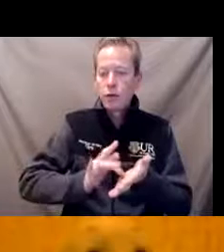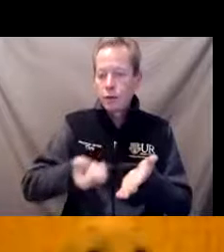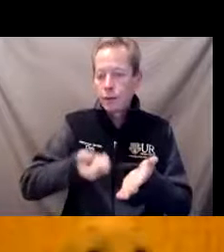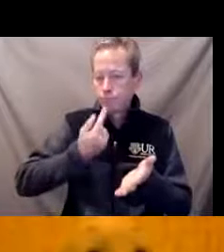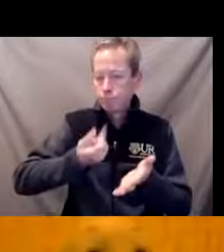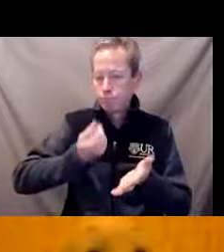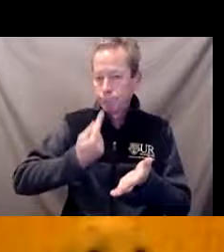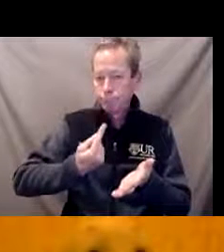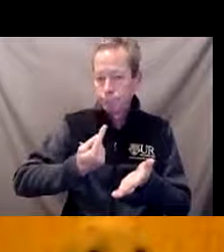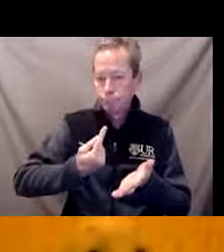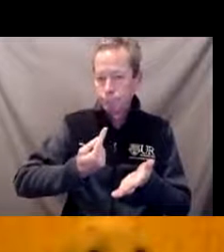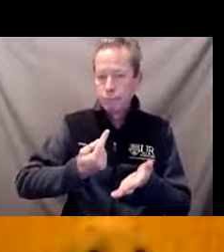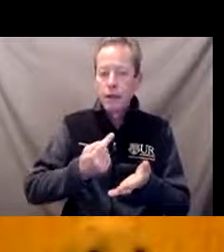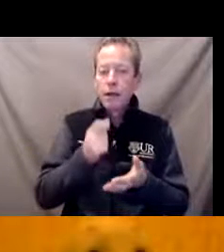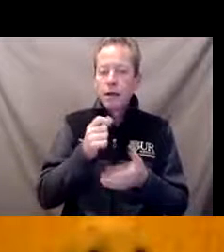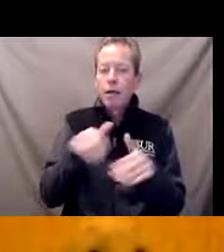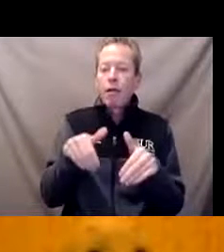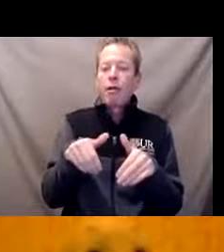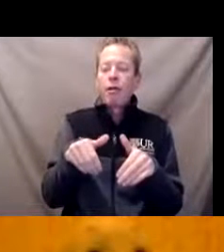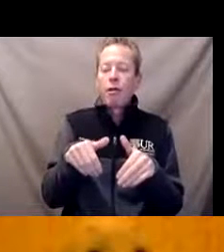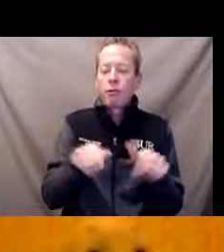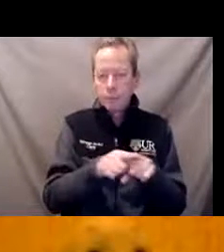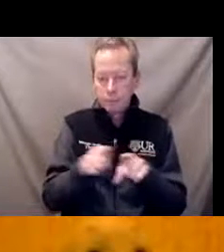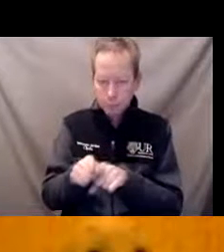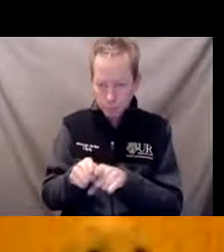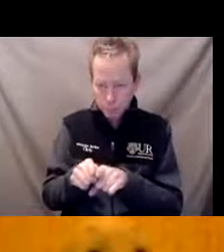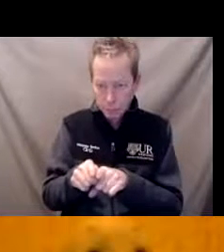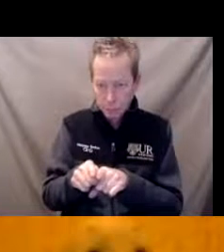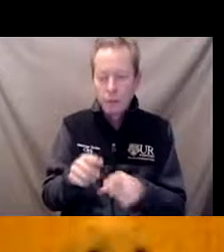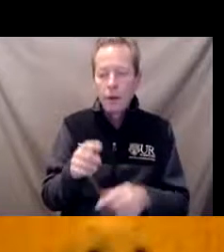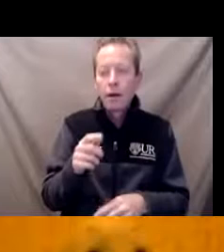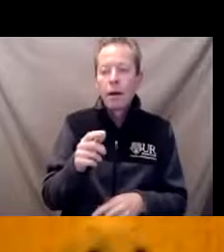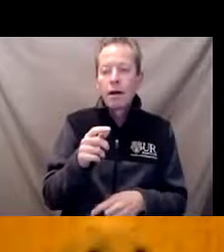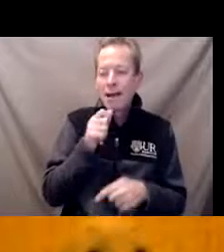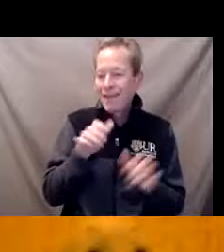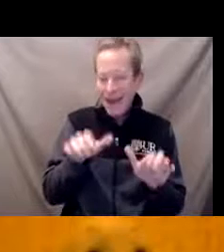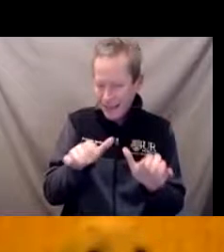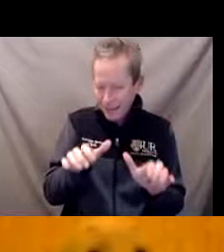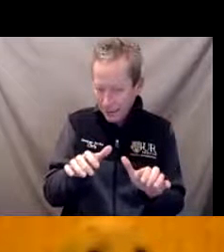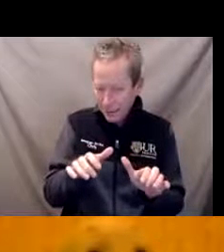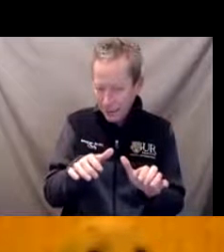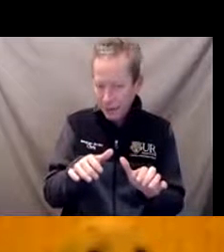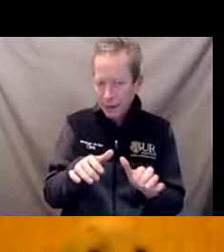them because of their inactivity as jasmina spoke about they're not active at all. it's their diet